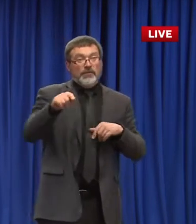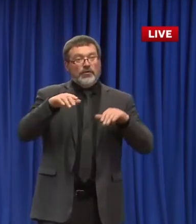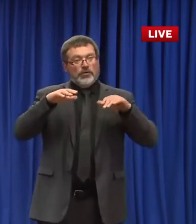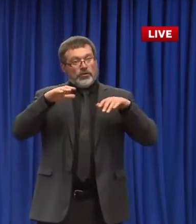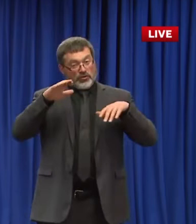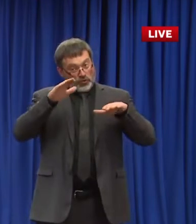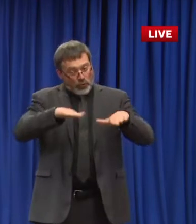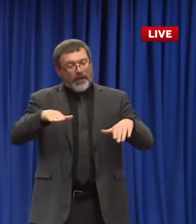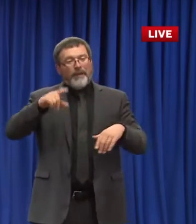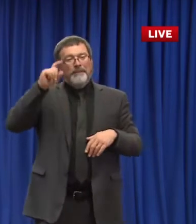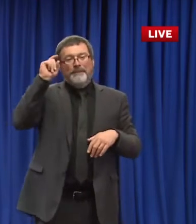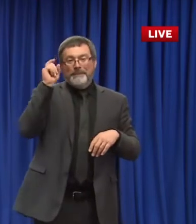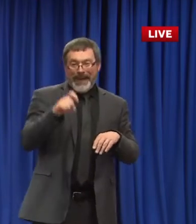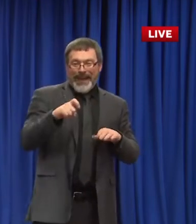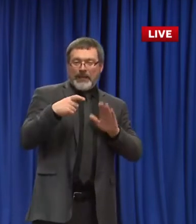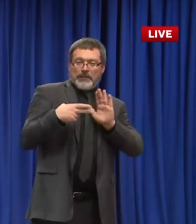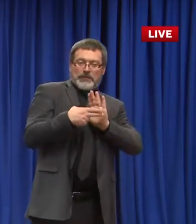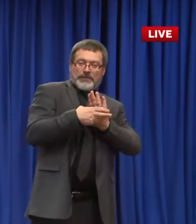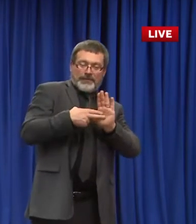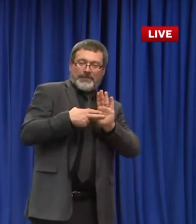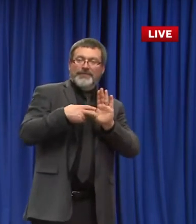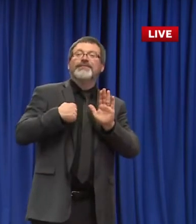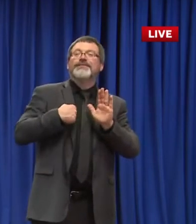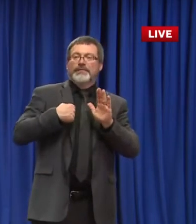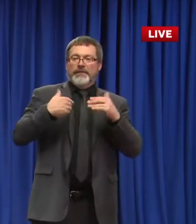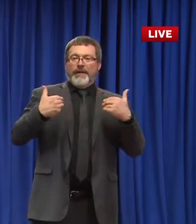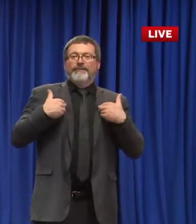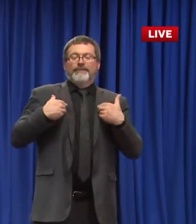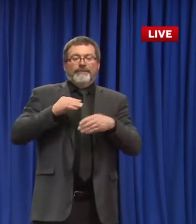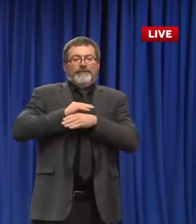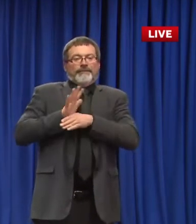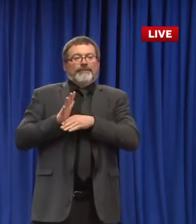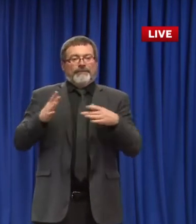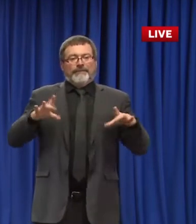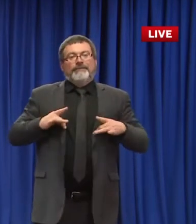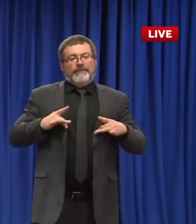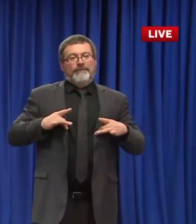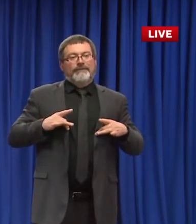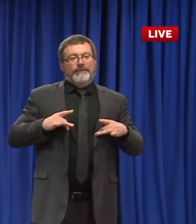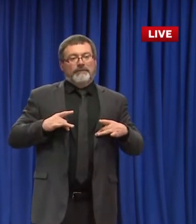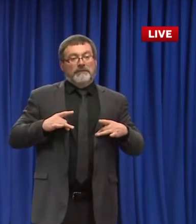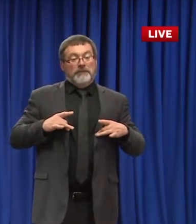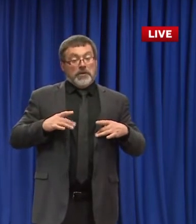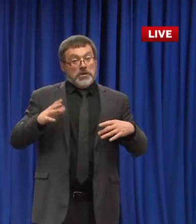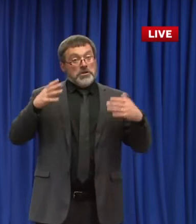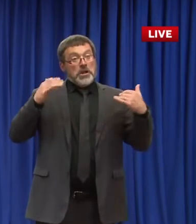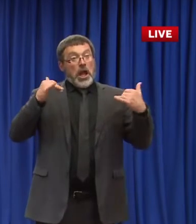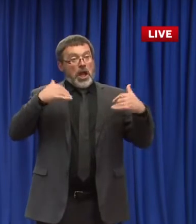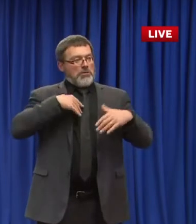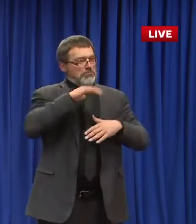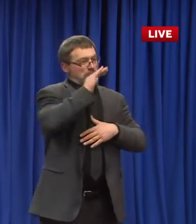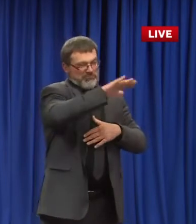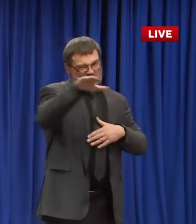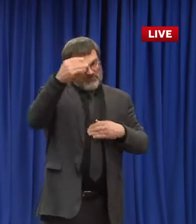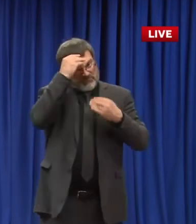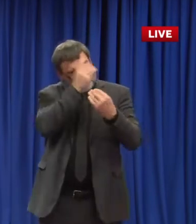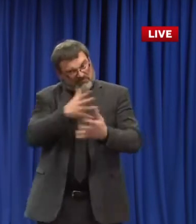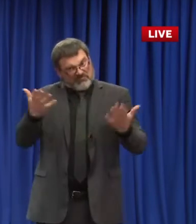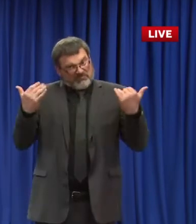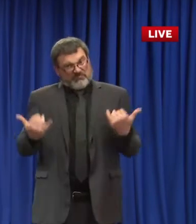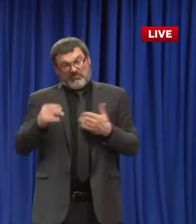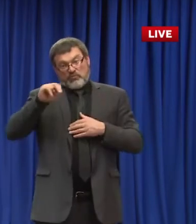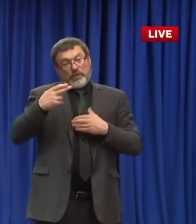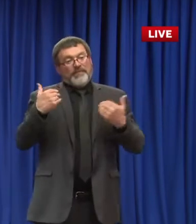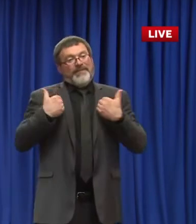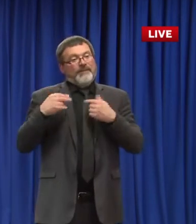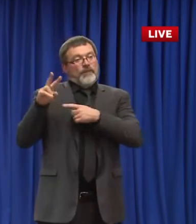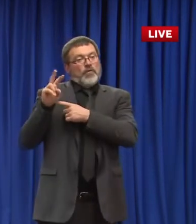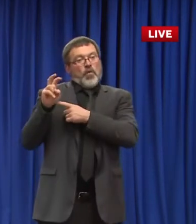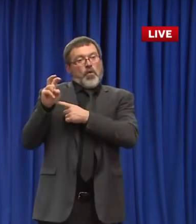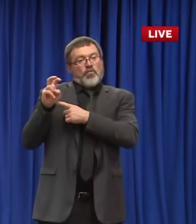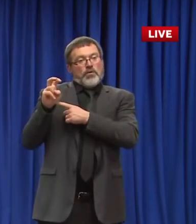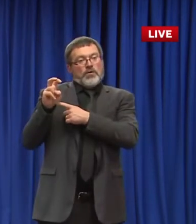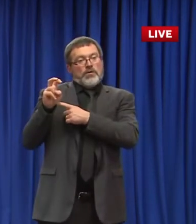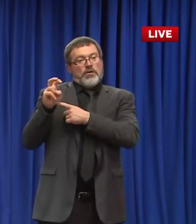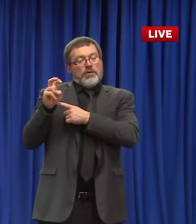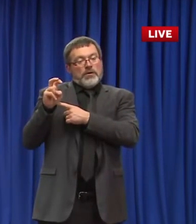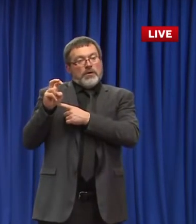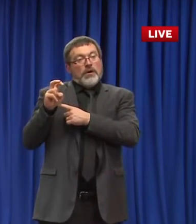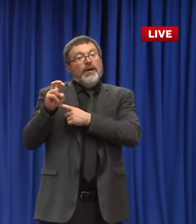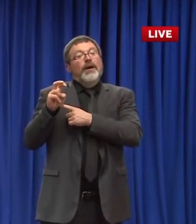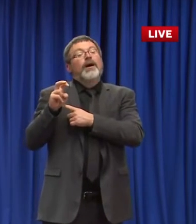I MEAN AROUND 200 CHILDREN, YOU KNOW CHILDREN UNDER THE AGE OF 20 IN THE STATE DIAGNOSED WITH CONFIRMED COVID-19 ONLY ABOUT FIVE OF THOSE FIVE PERCENT SCUSE ME FIVE PERCENT OF THOSE HAVE